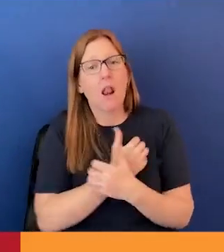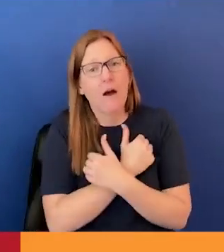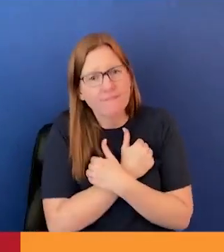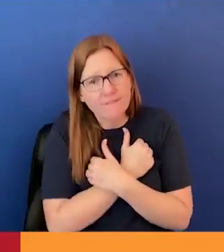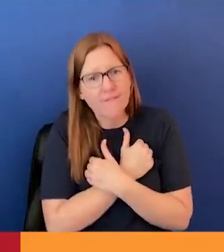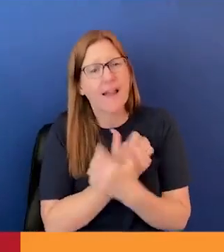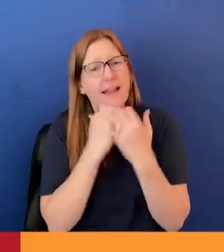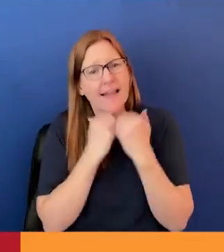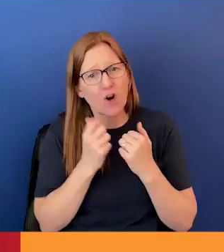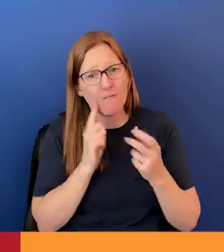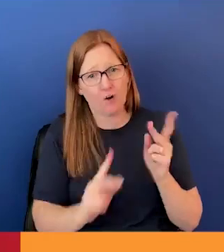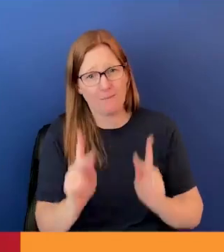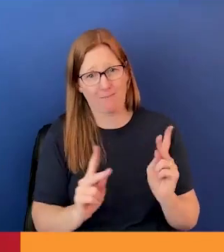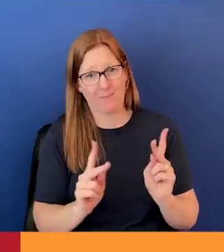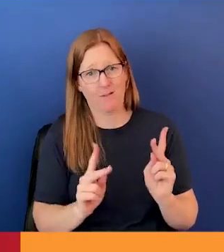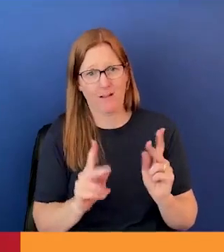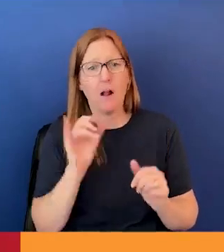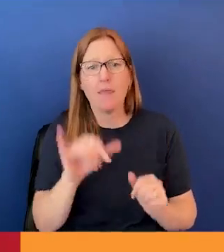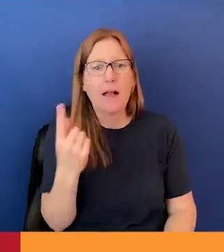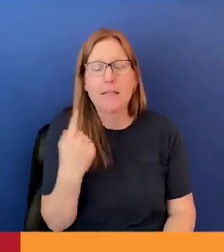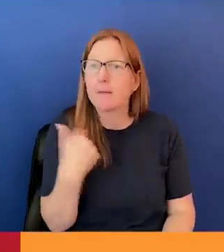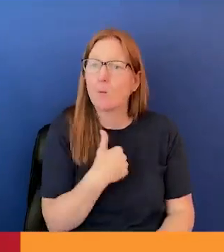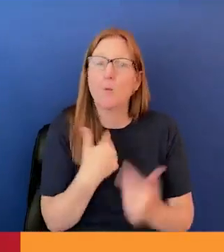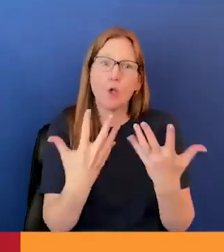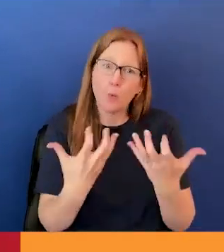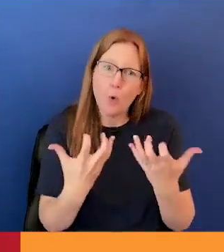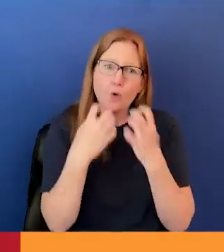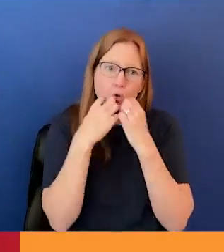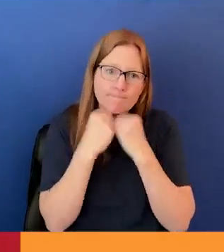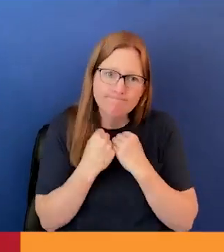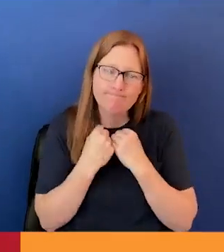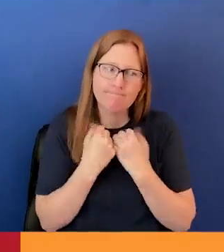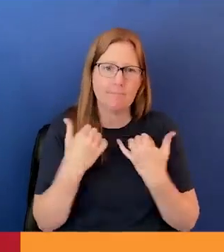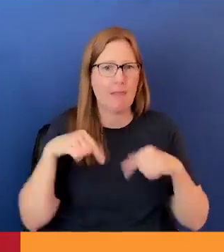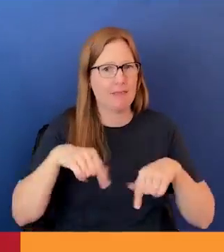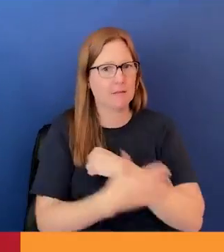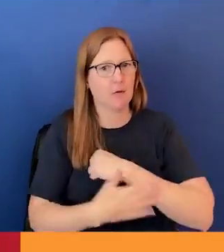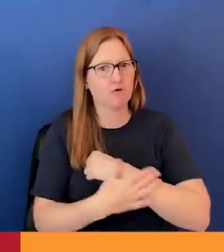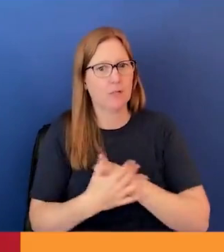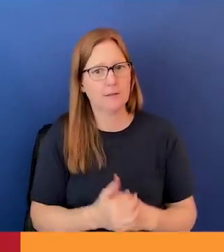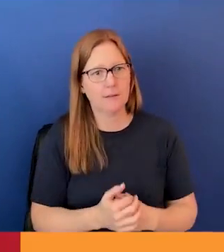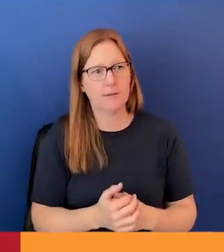for individuals, which is something we want to preserve in this country. We know how important it is.